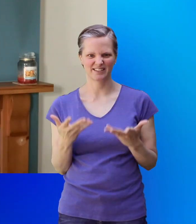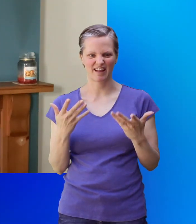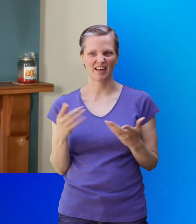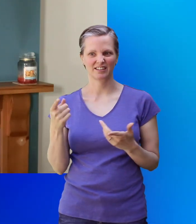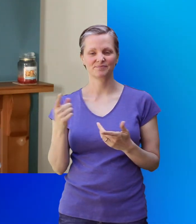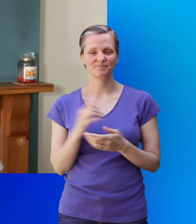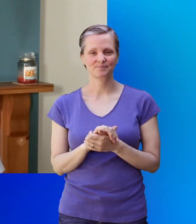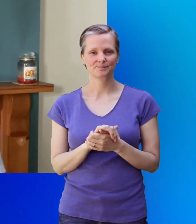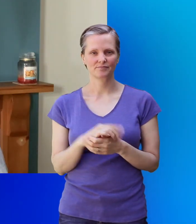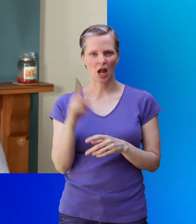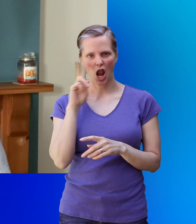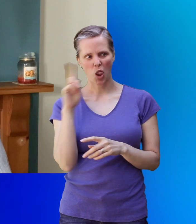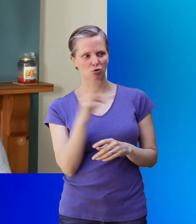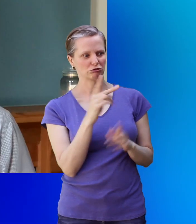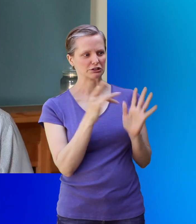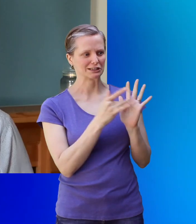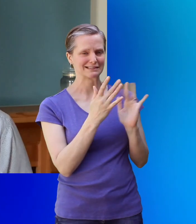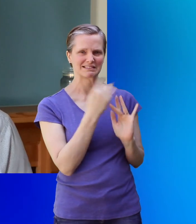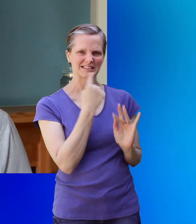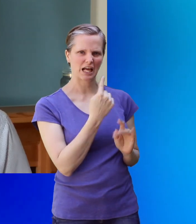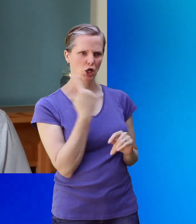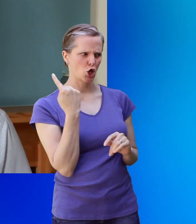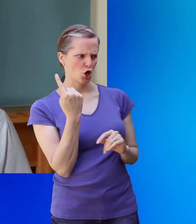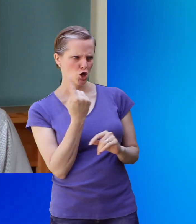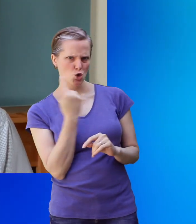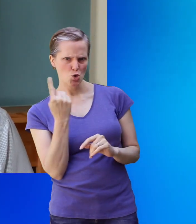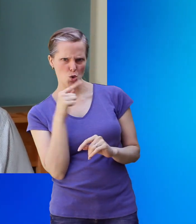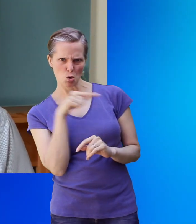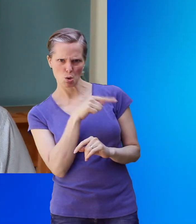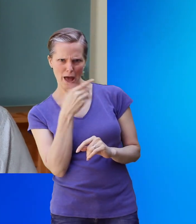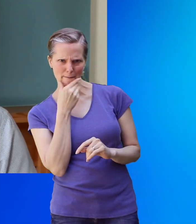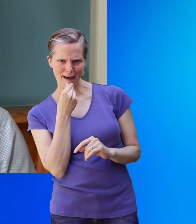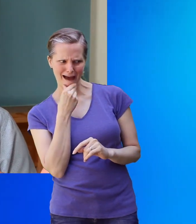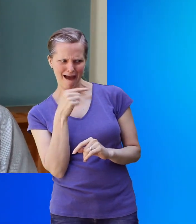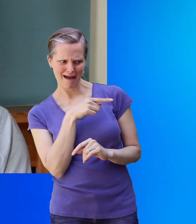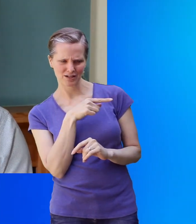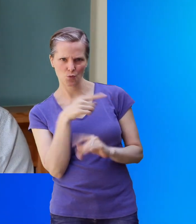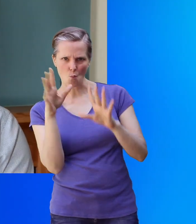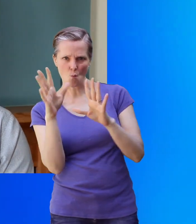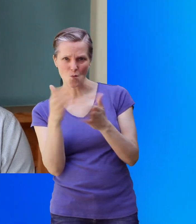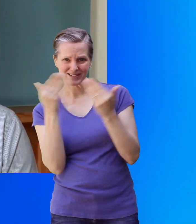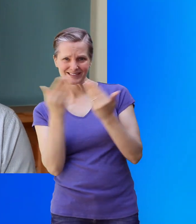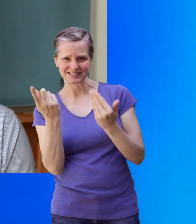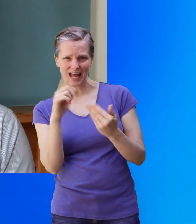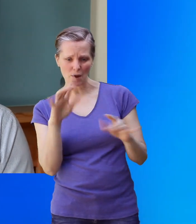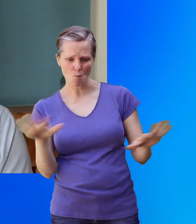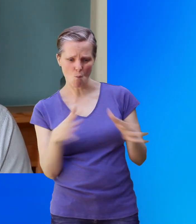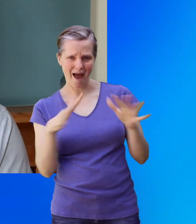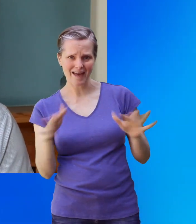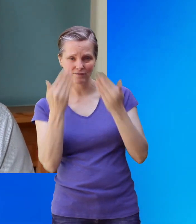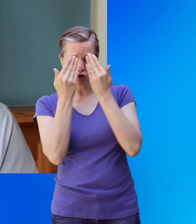Jesus and they said, "Who is this man that even the wind and the waves obey his words?"